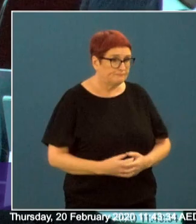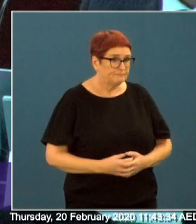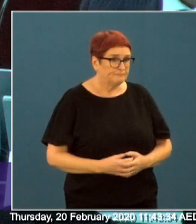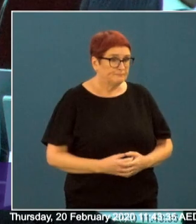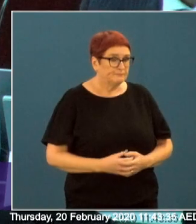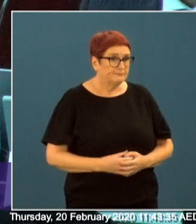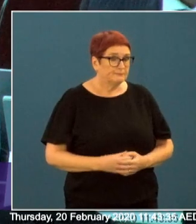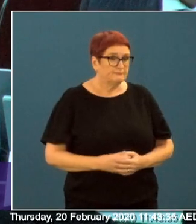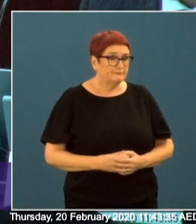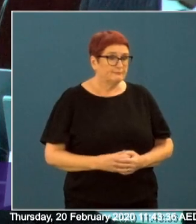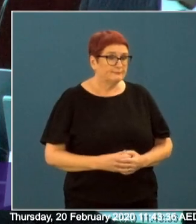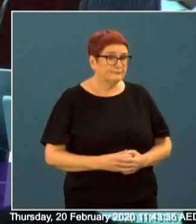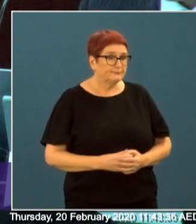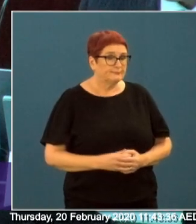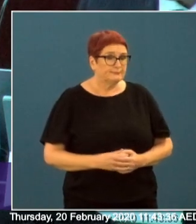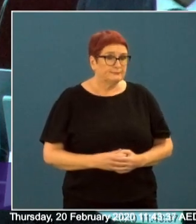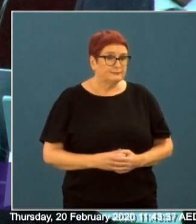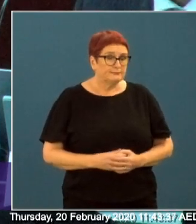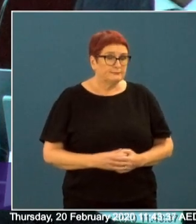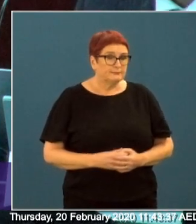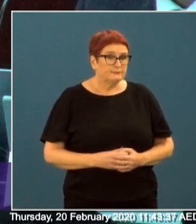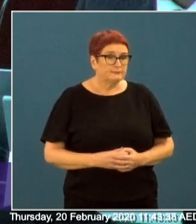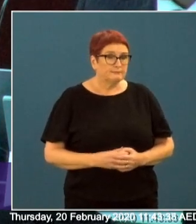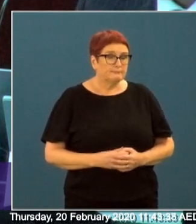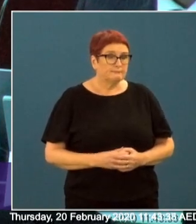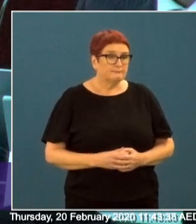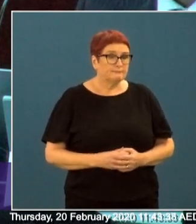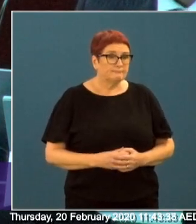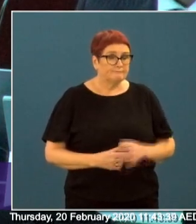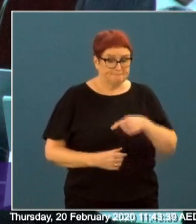the cohort of people with autism.